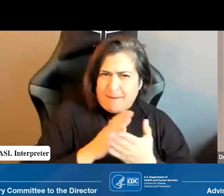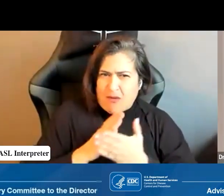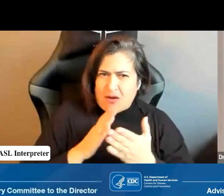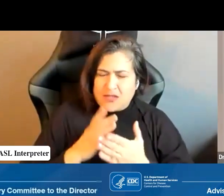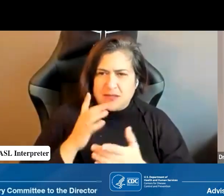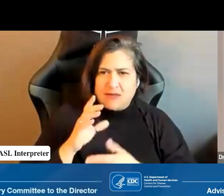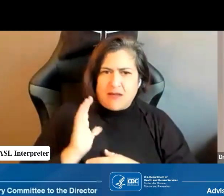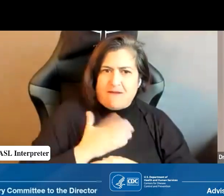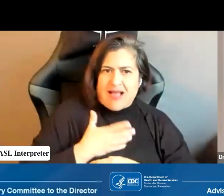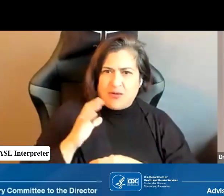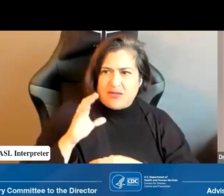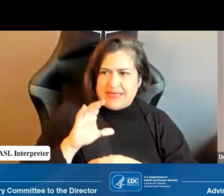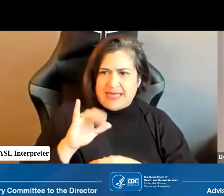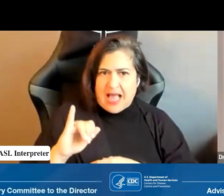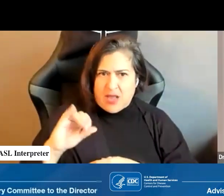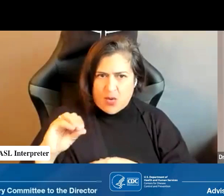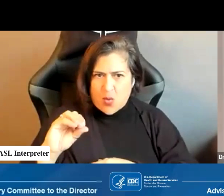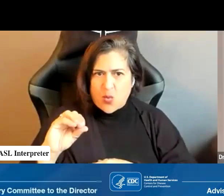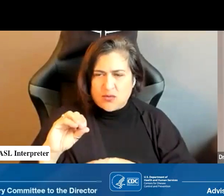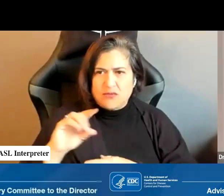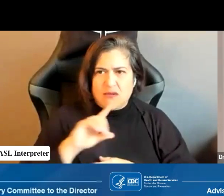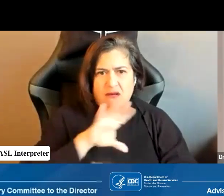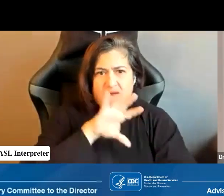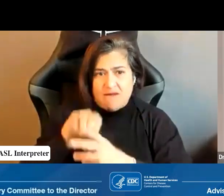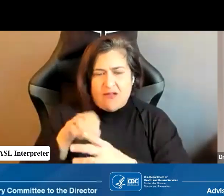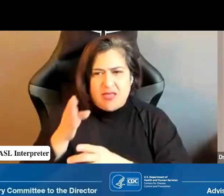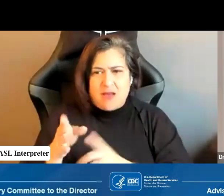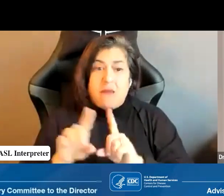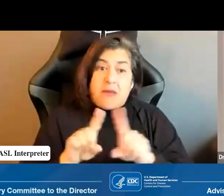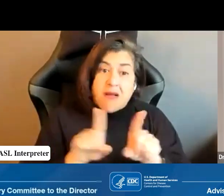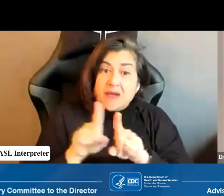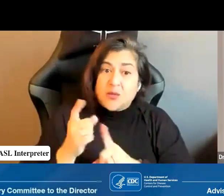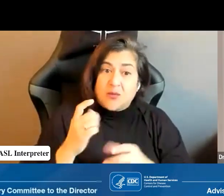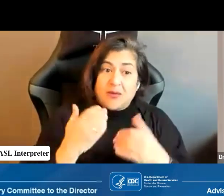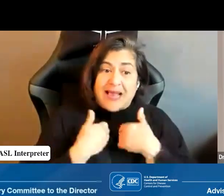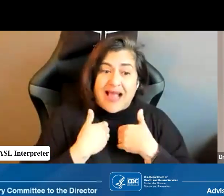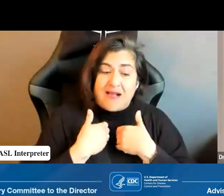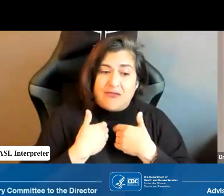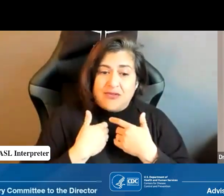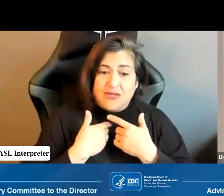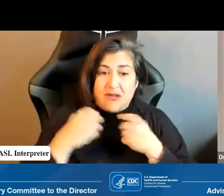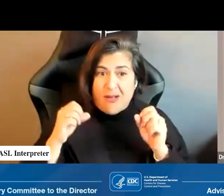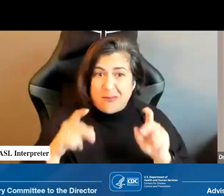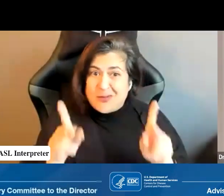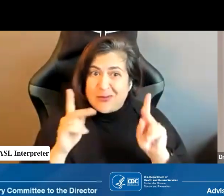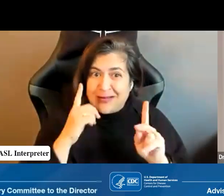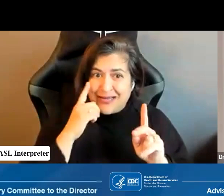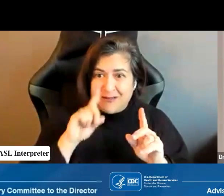But certainly, I think there's an opportunity at a leadership level to sort of deepen that work.